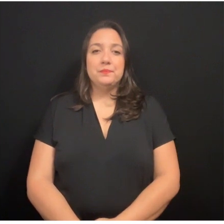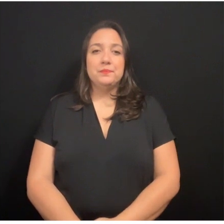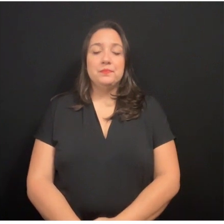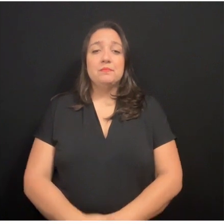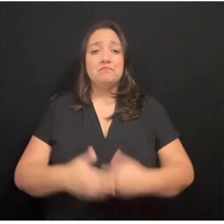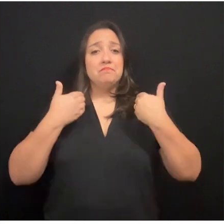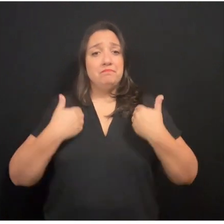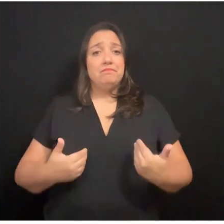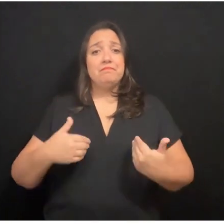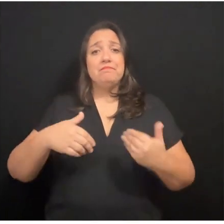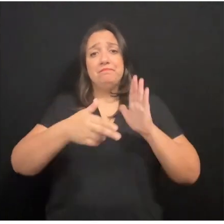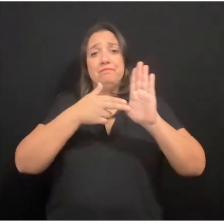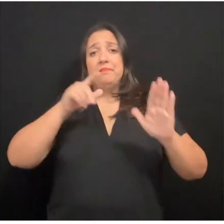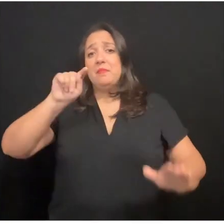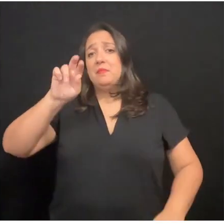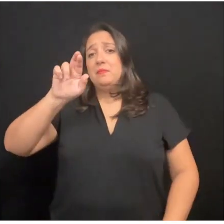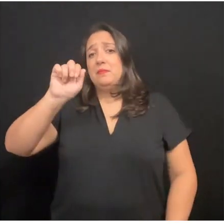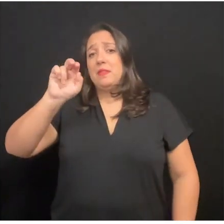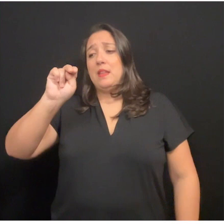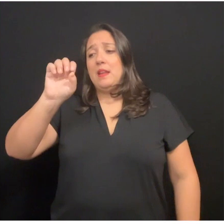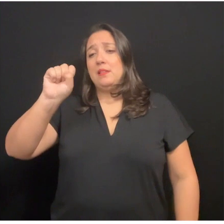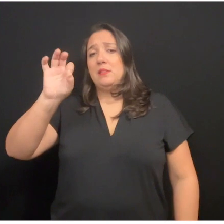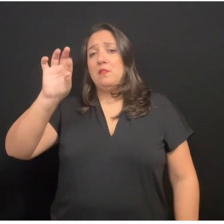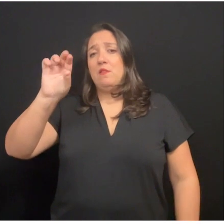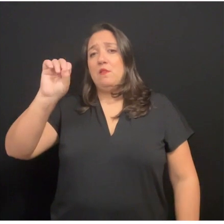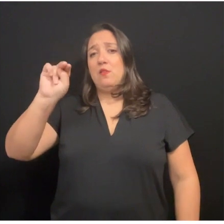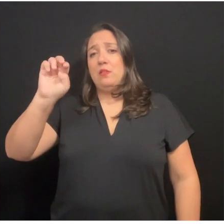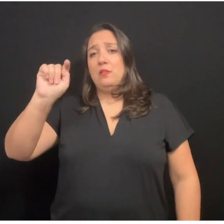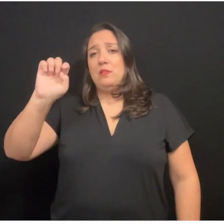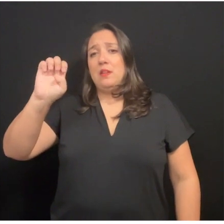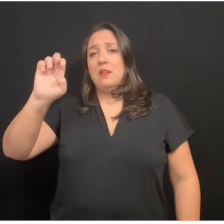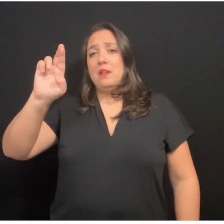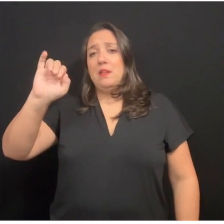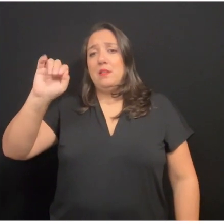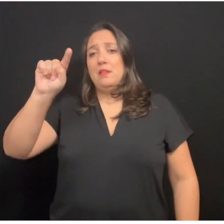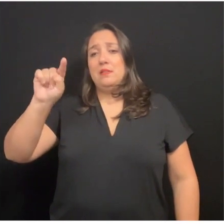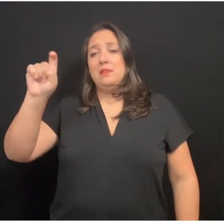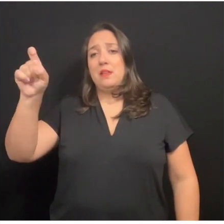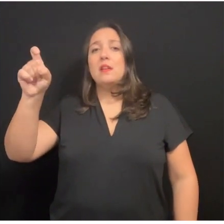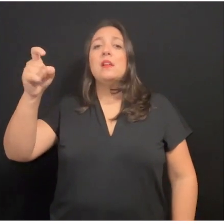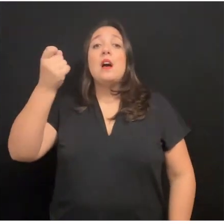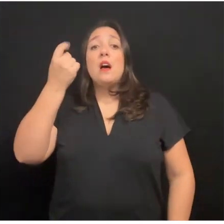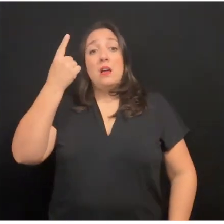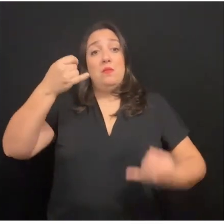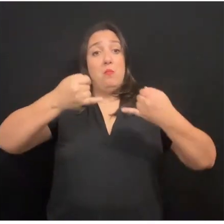I identify as Transfronterizx. A Transfronterizx person is a person who navigates both sides of the border.